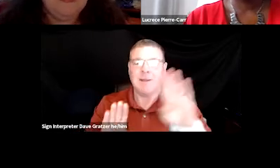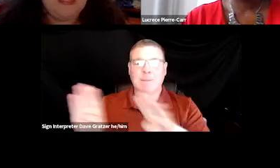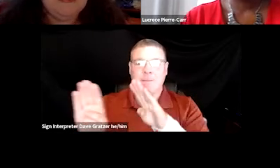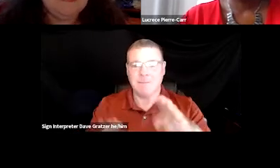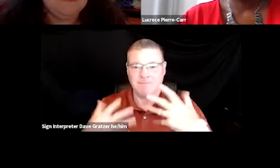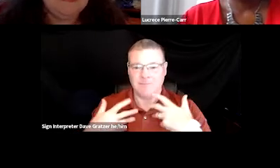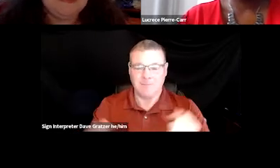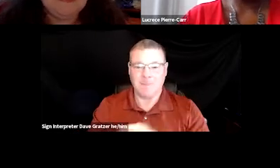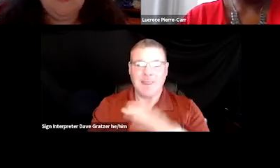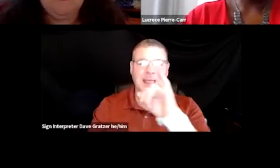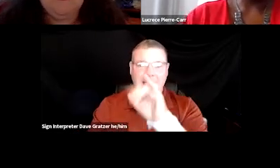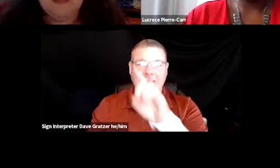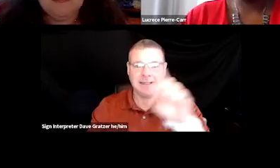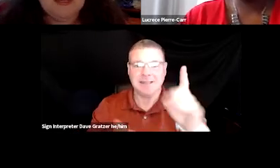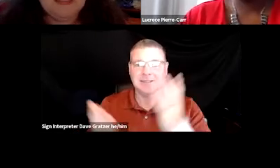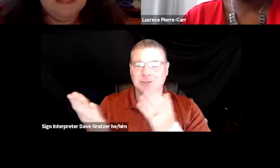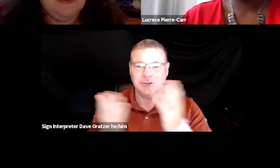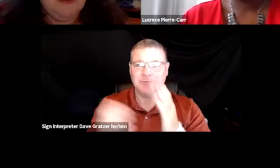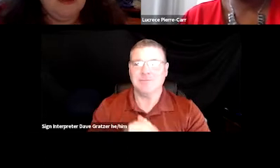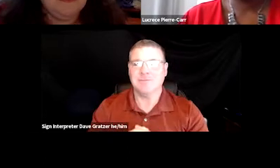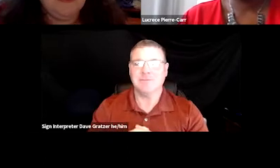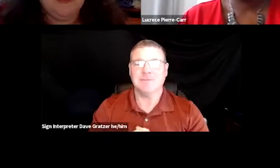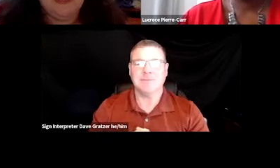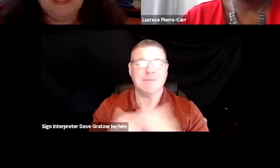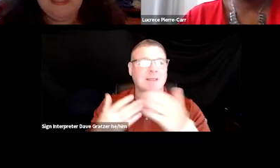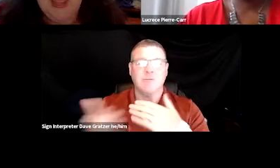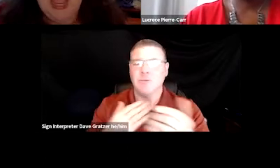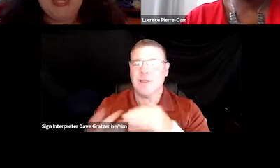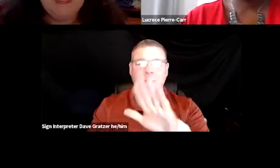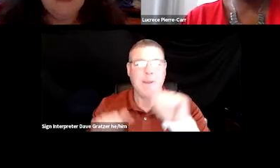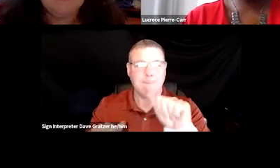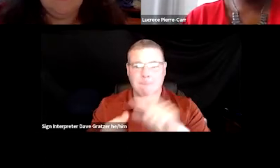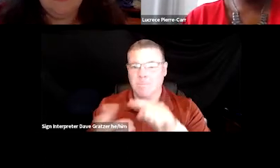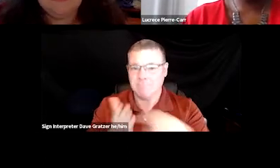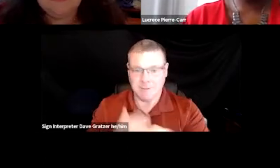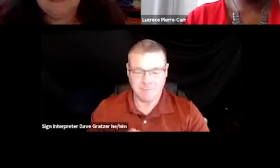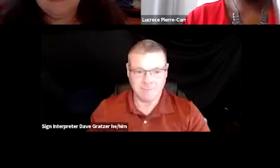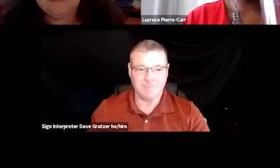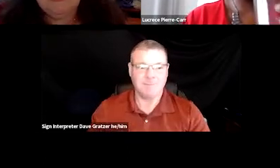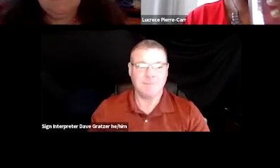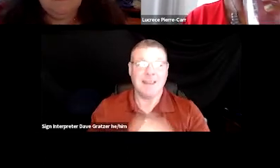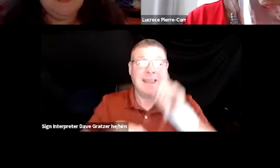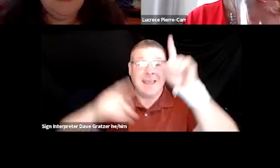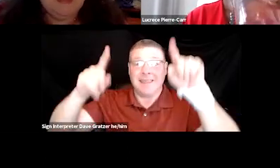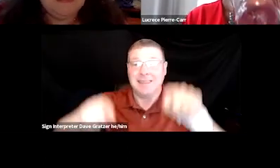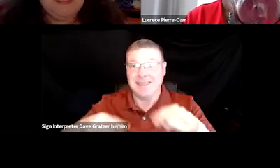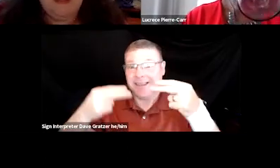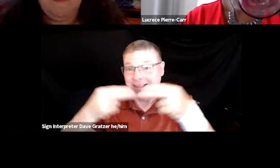and IDD services to people across our great state, regardless of their ability to pay. So this slide just gives you a little bit of idea